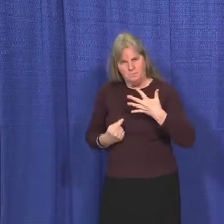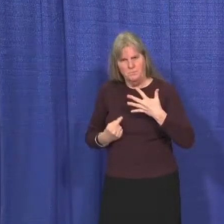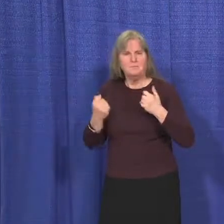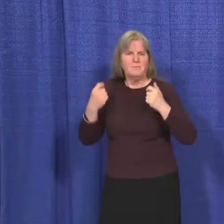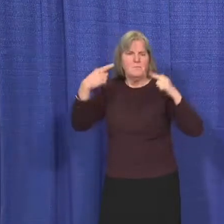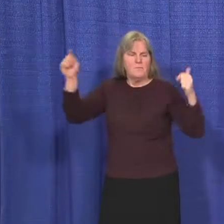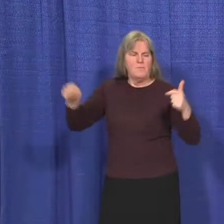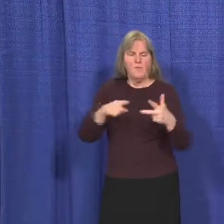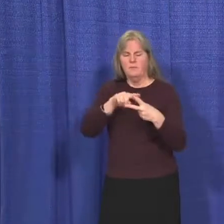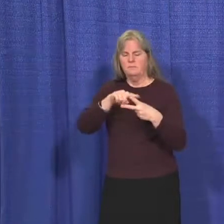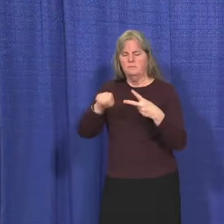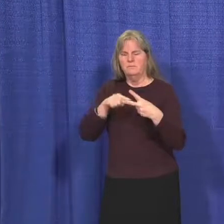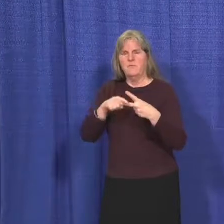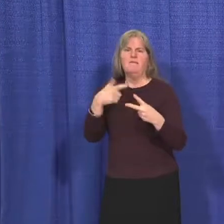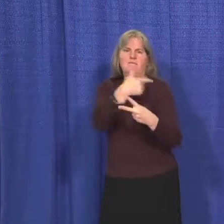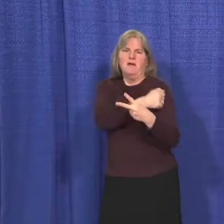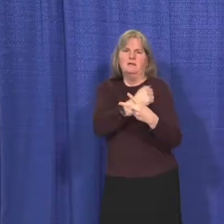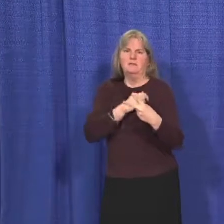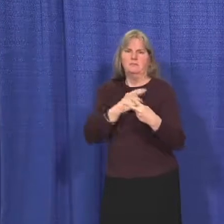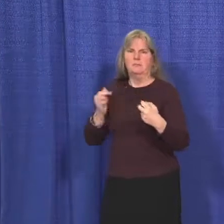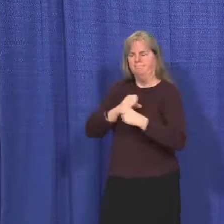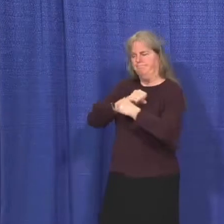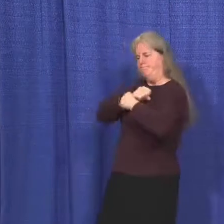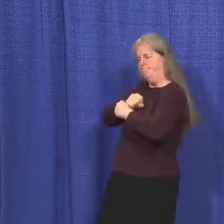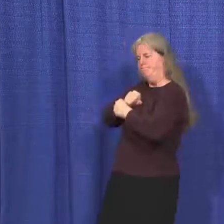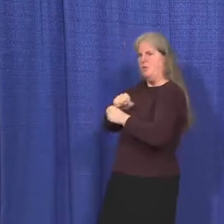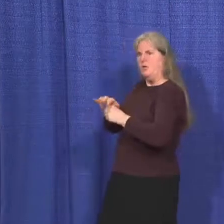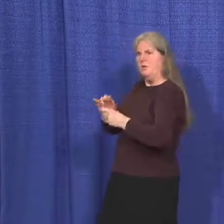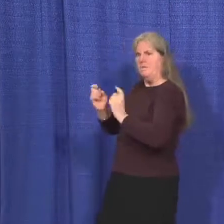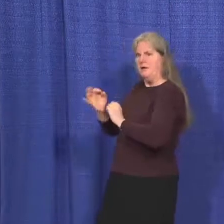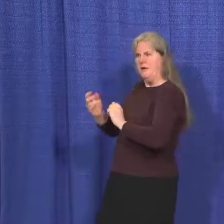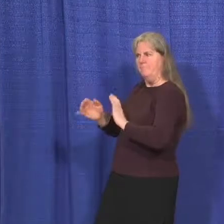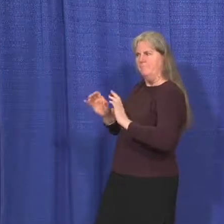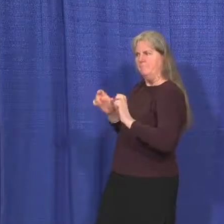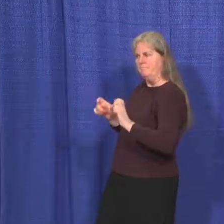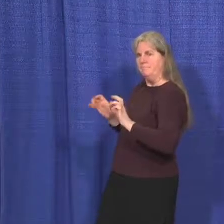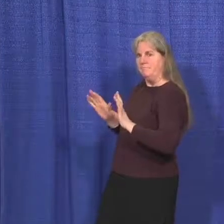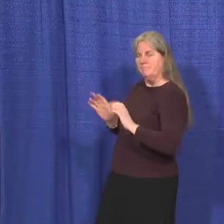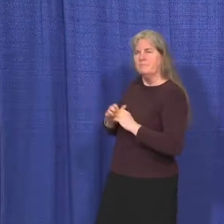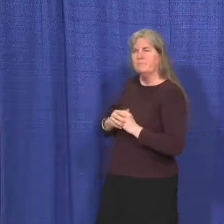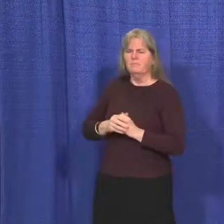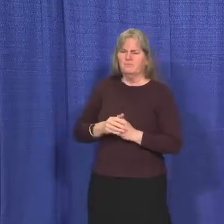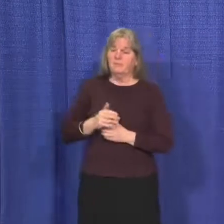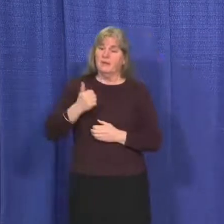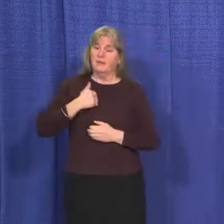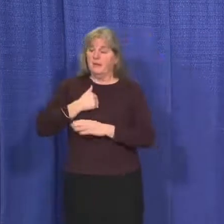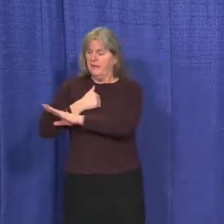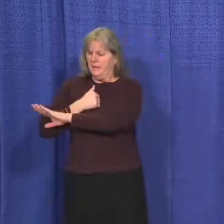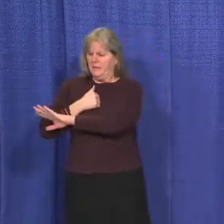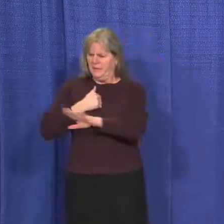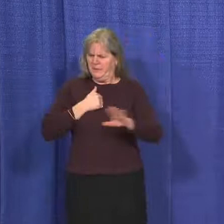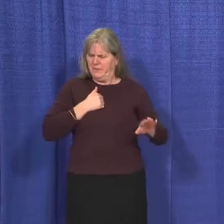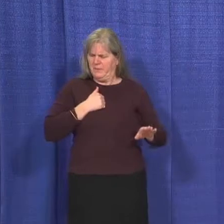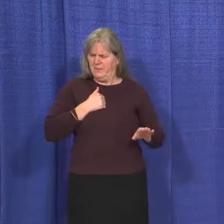are effective, and a vaccine. As we watch much of Canada, and for that matter, most of the